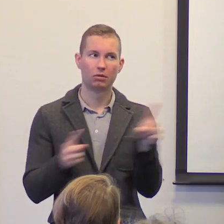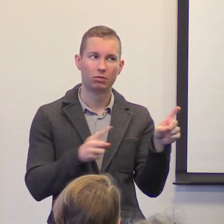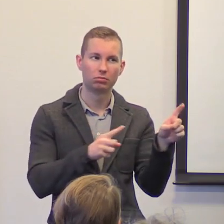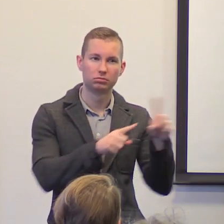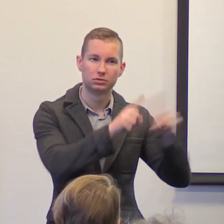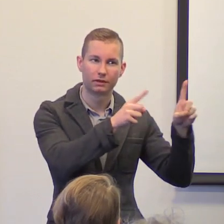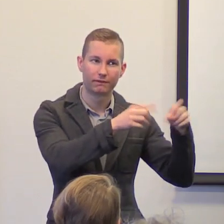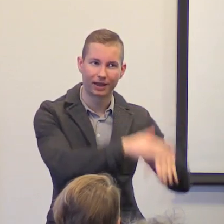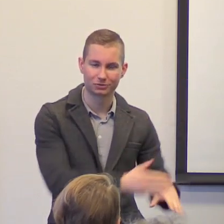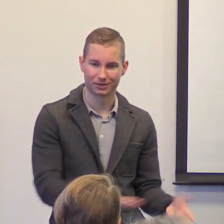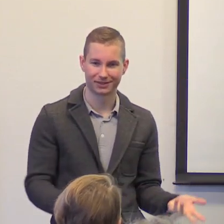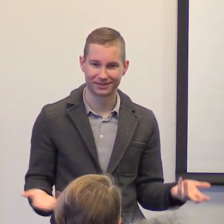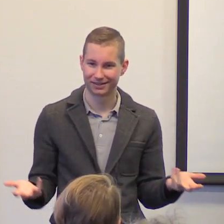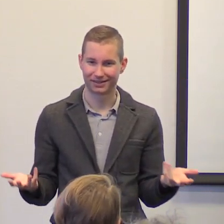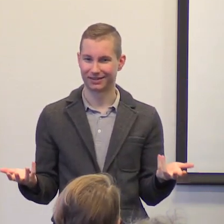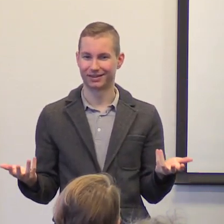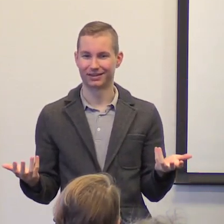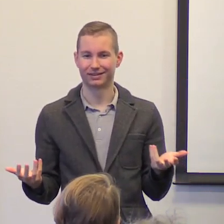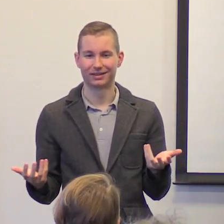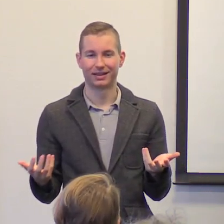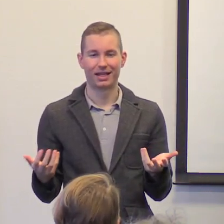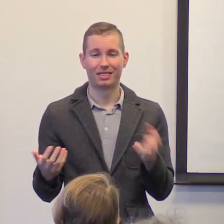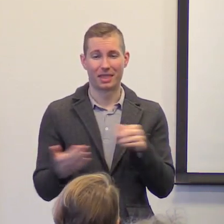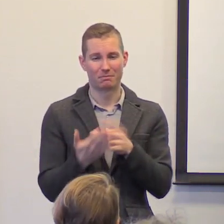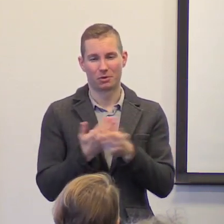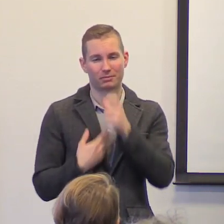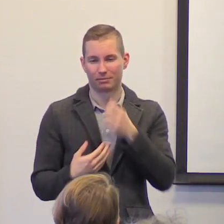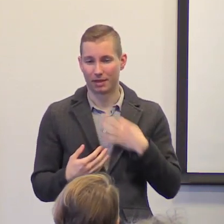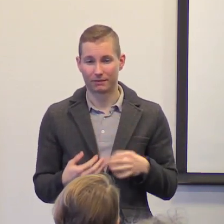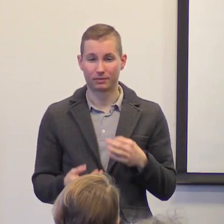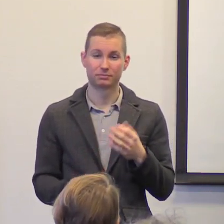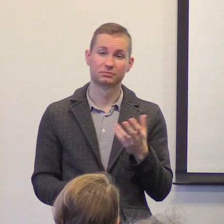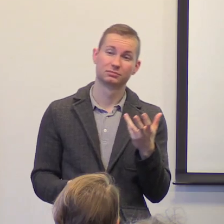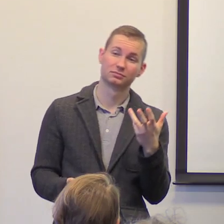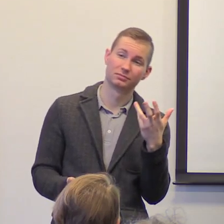I don't think this is a very beneficial program, though it may in fact make people feel safer.